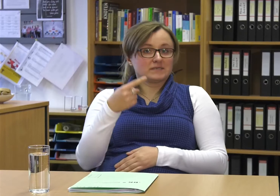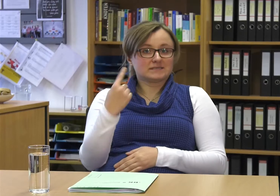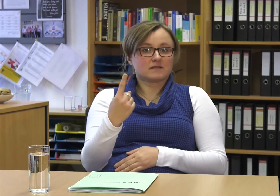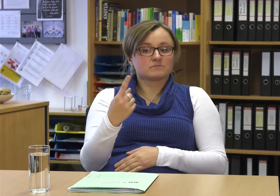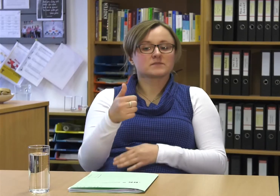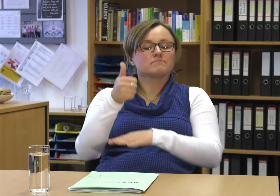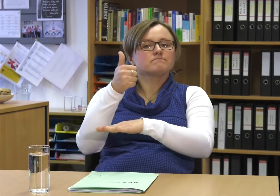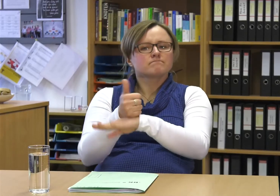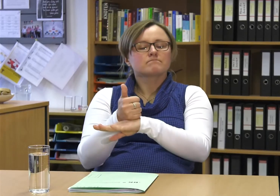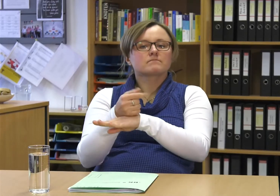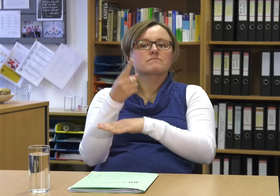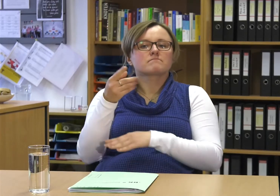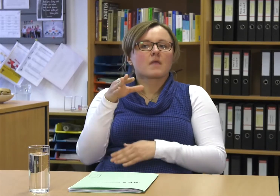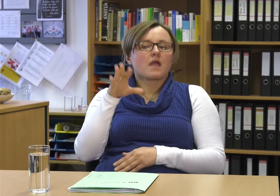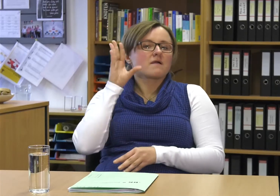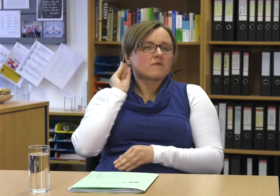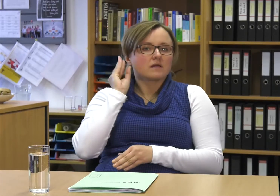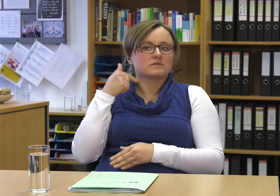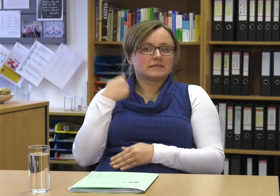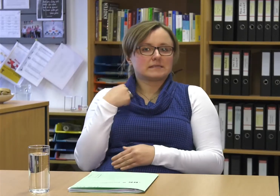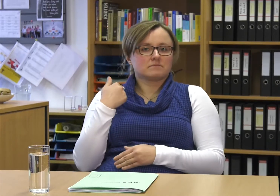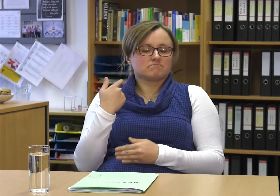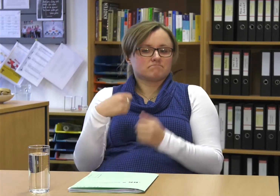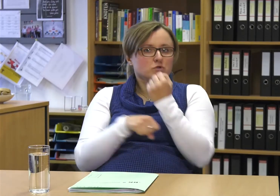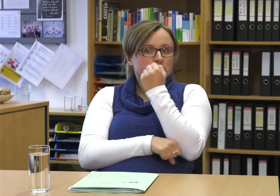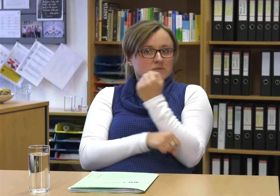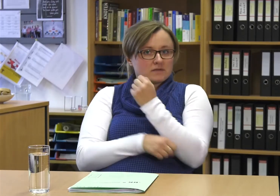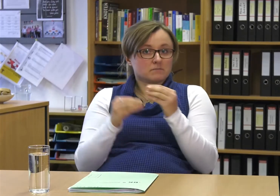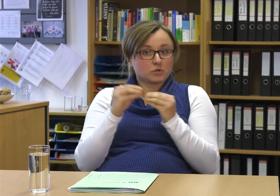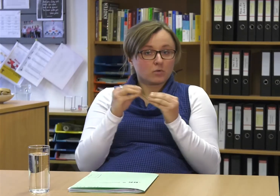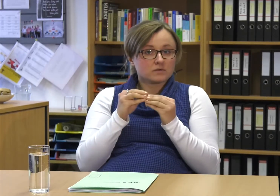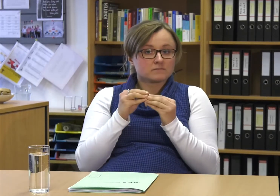The manager knew about my studies of molecular biology.